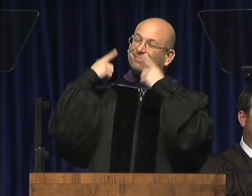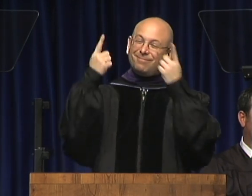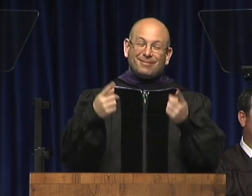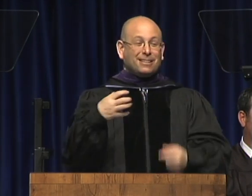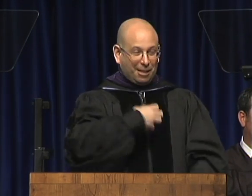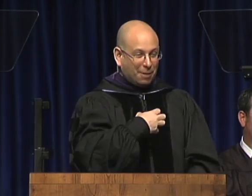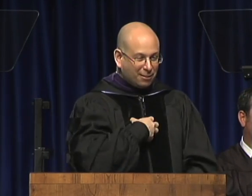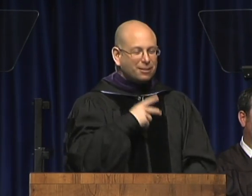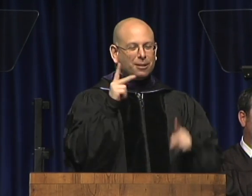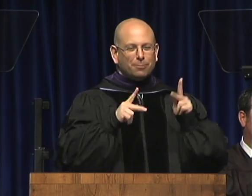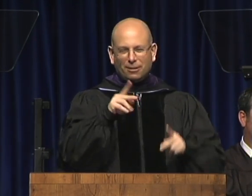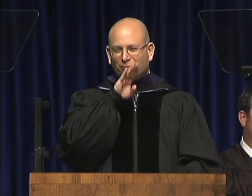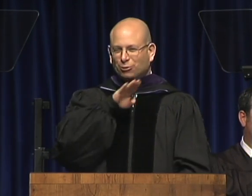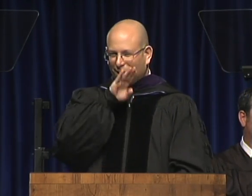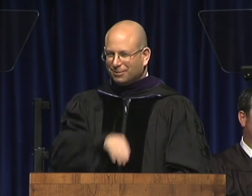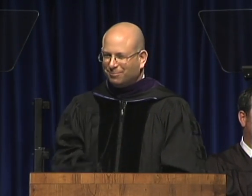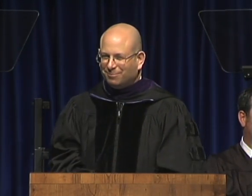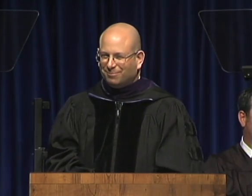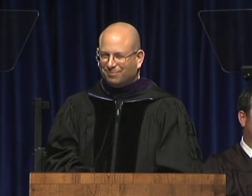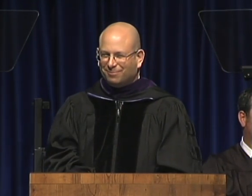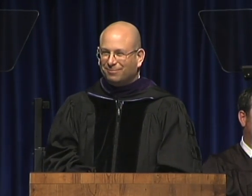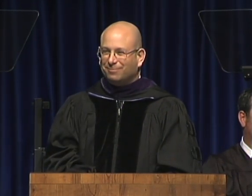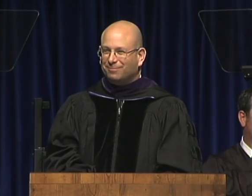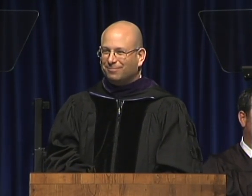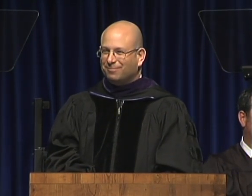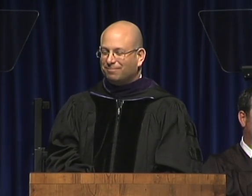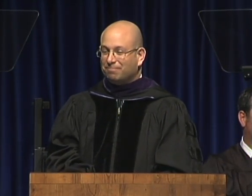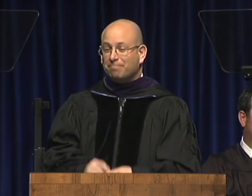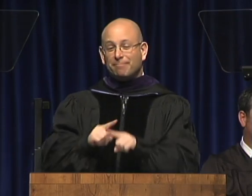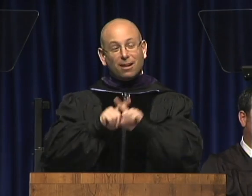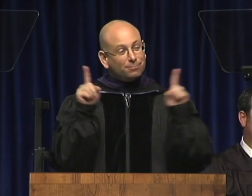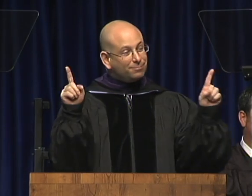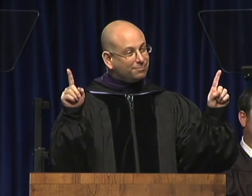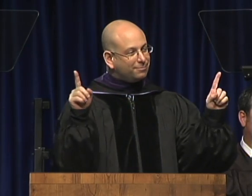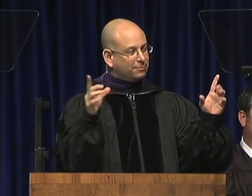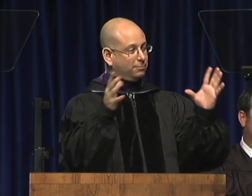And as long as people have complained, we have been frustrated.